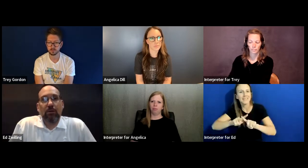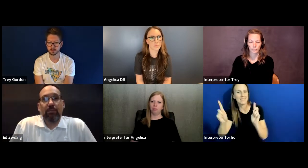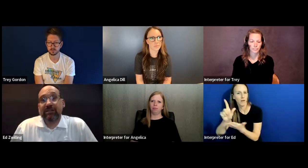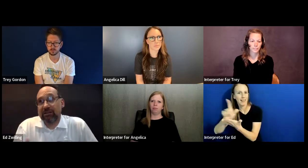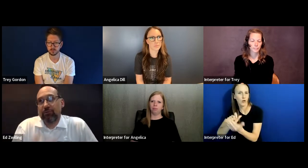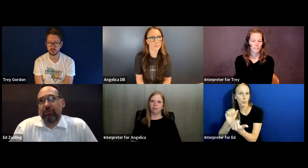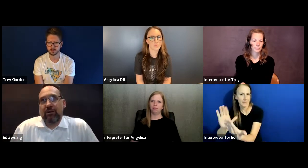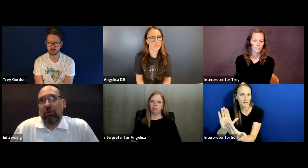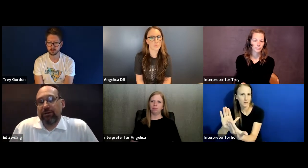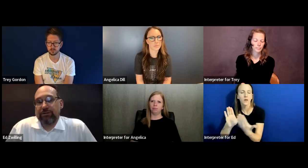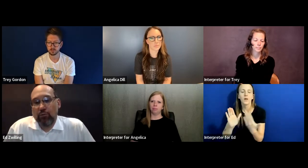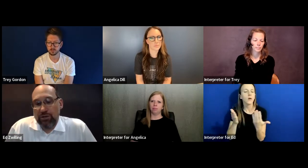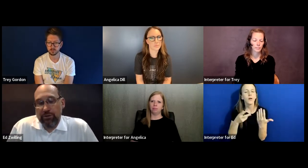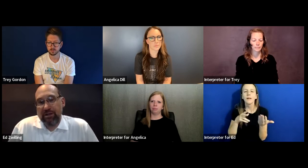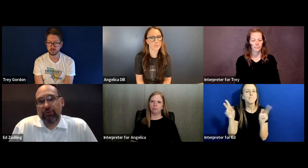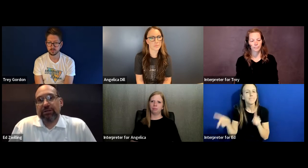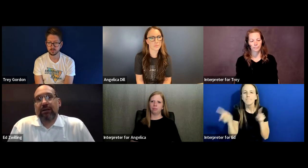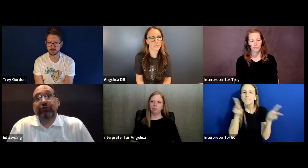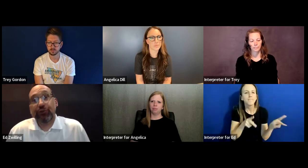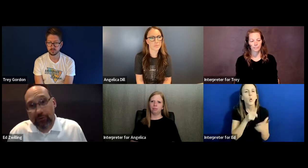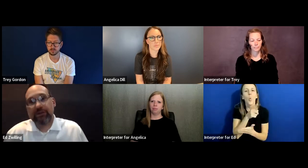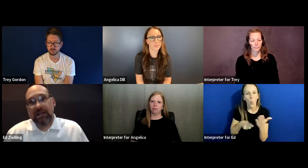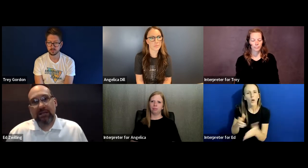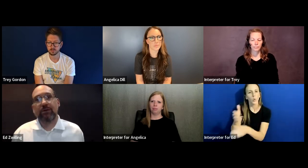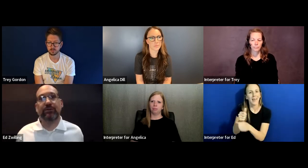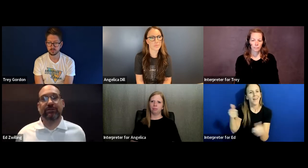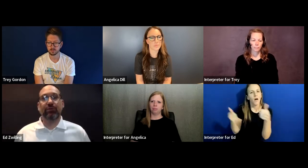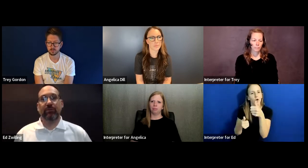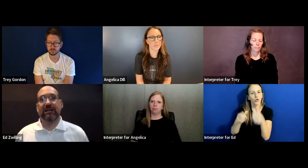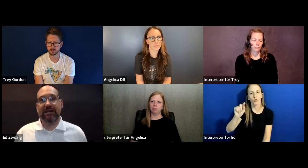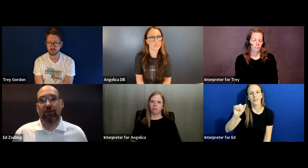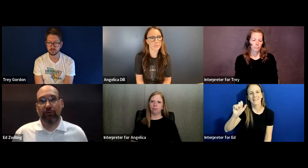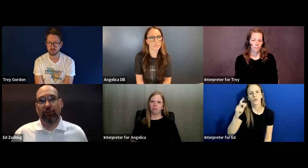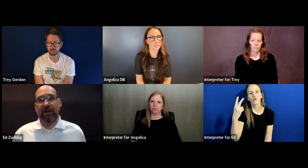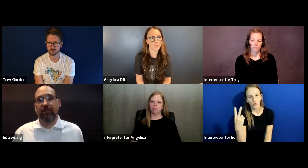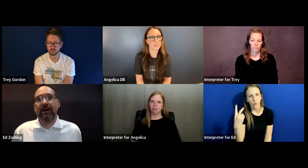basically it would be equivalent to what you would get under title ii of the ada which is pretty much identical to the rehab act